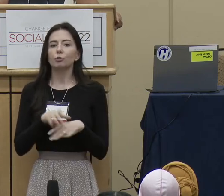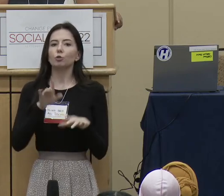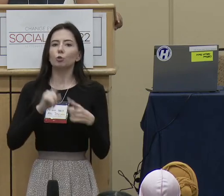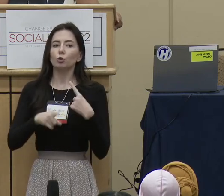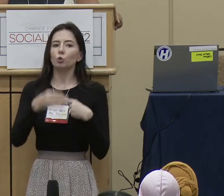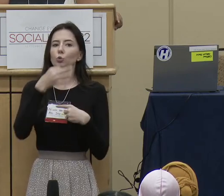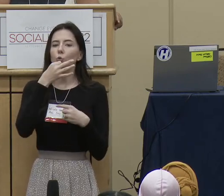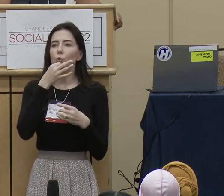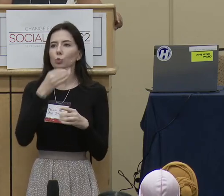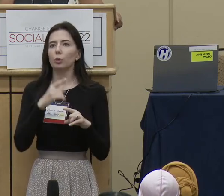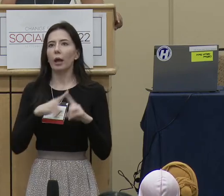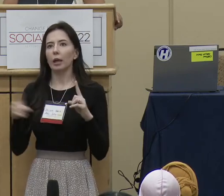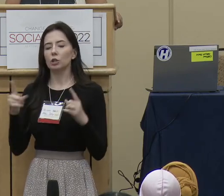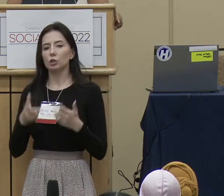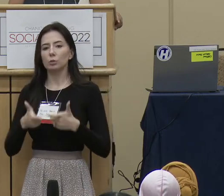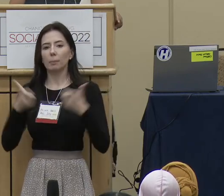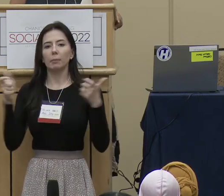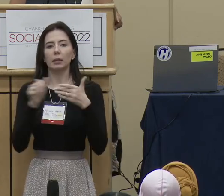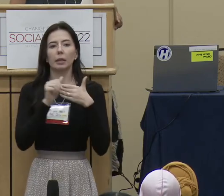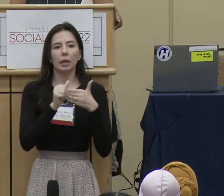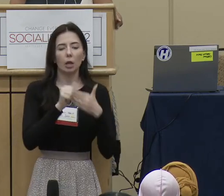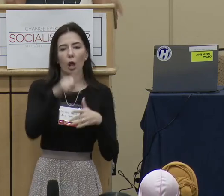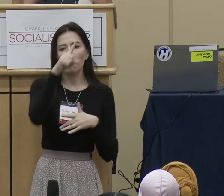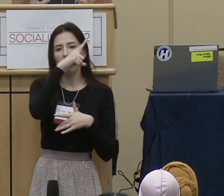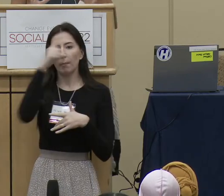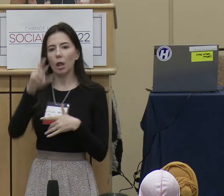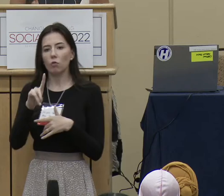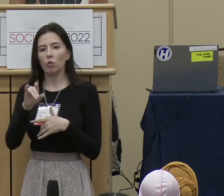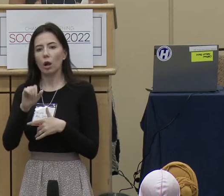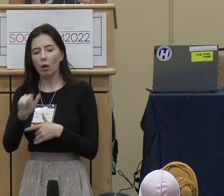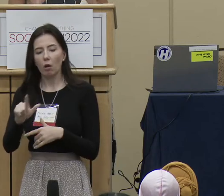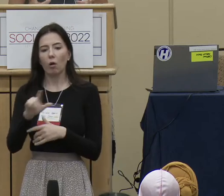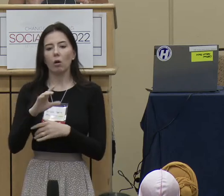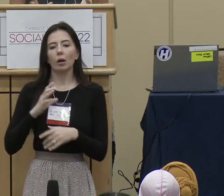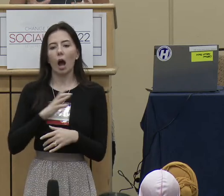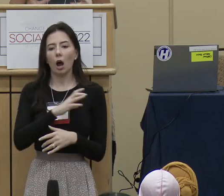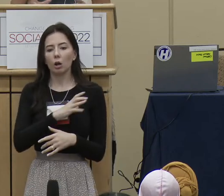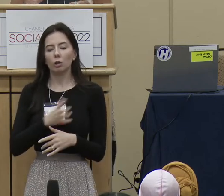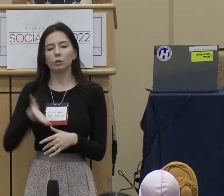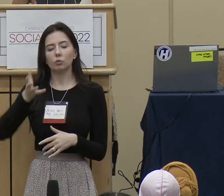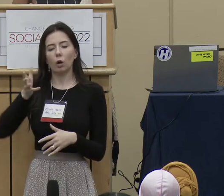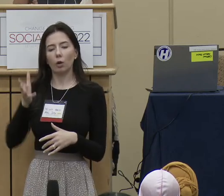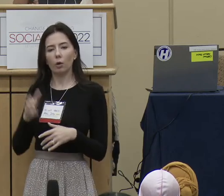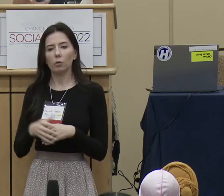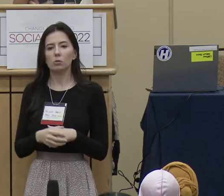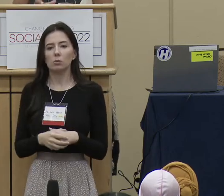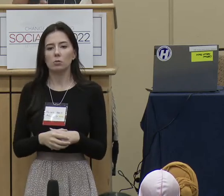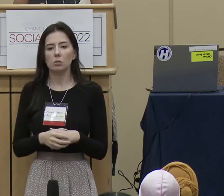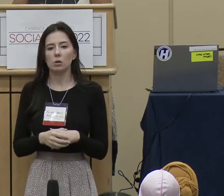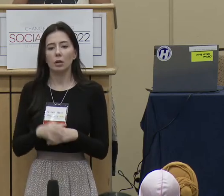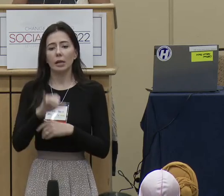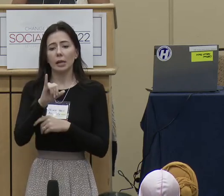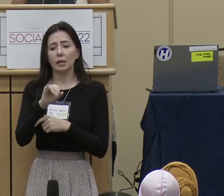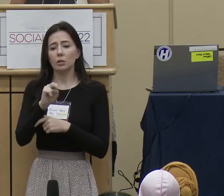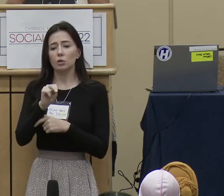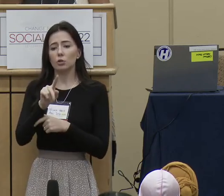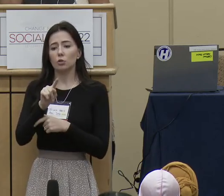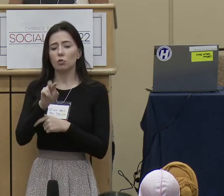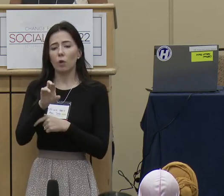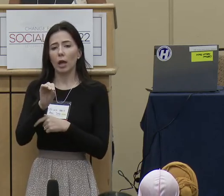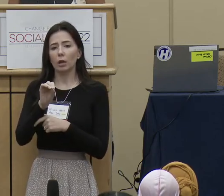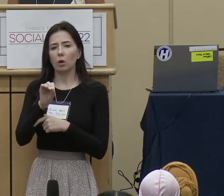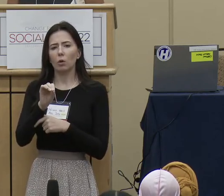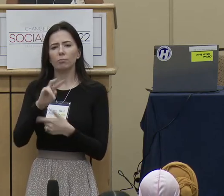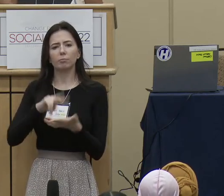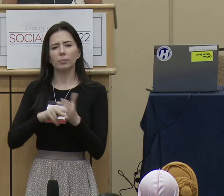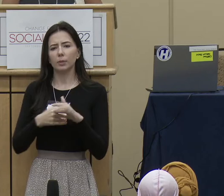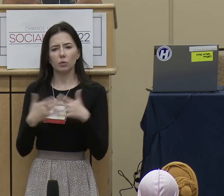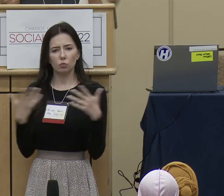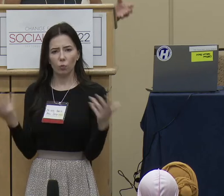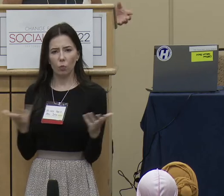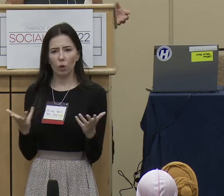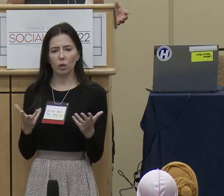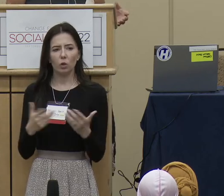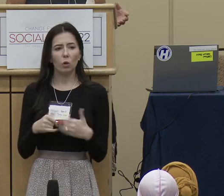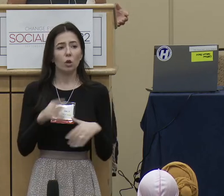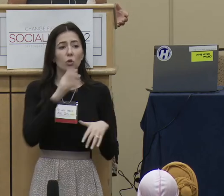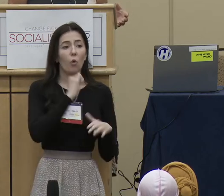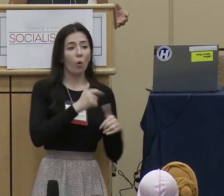soon , who work closely with me years ago, and Lief would